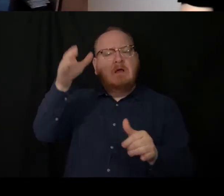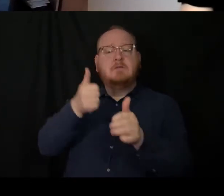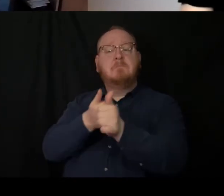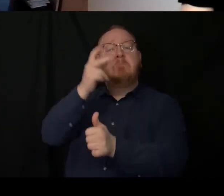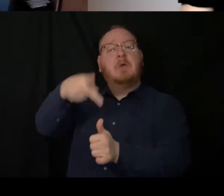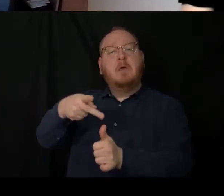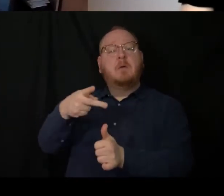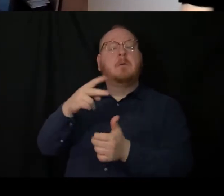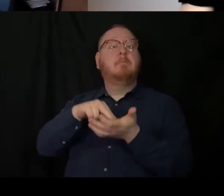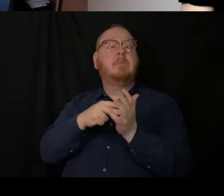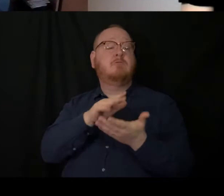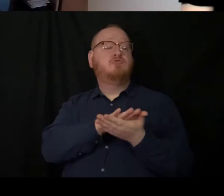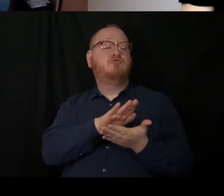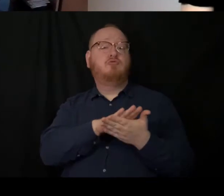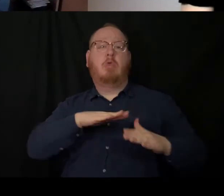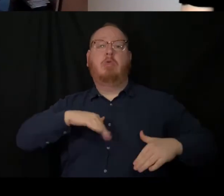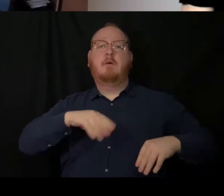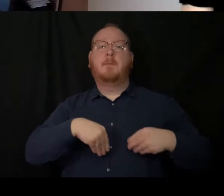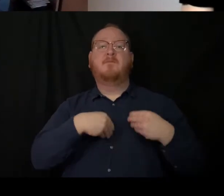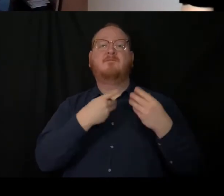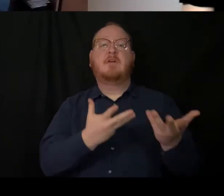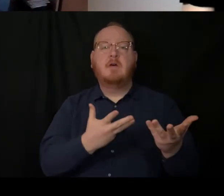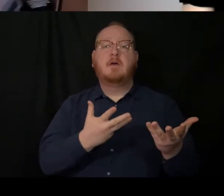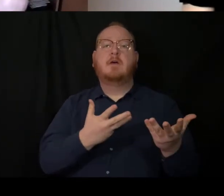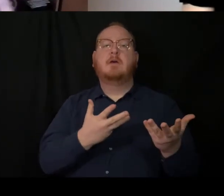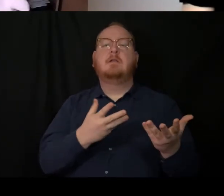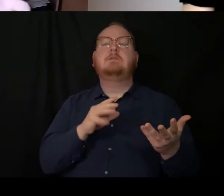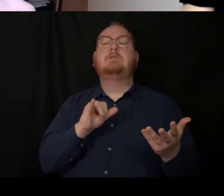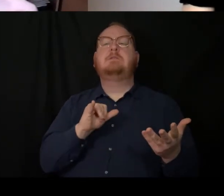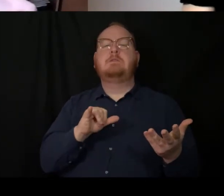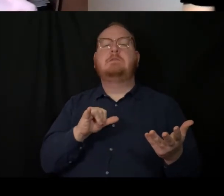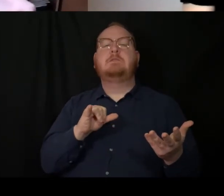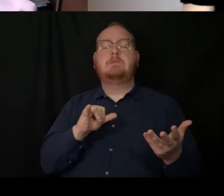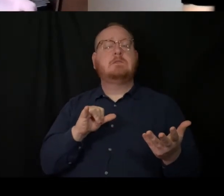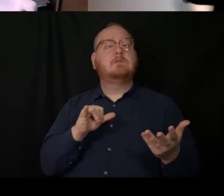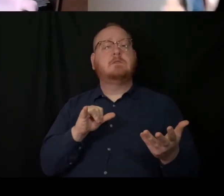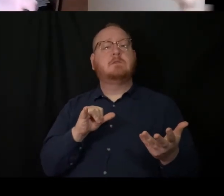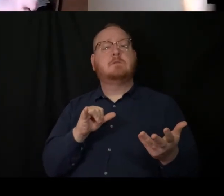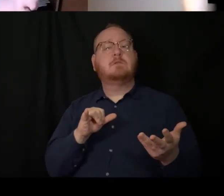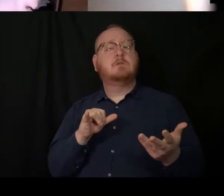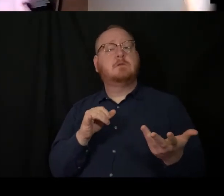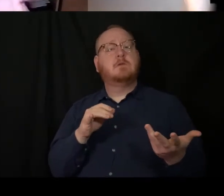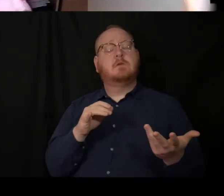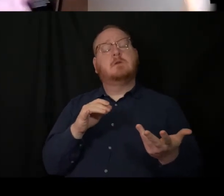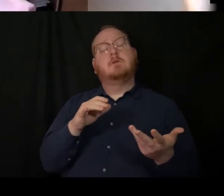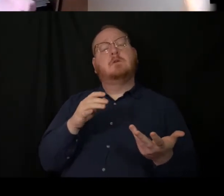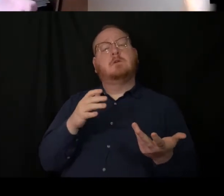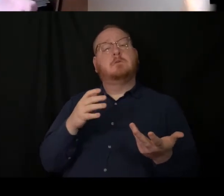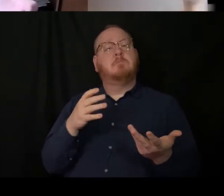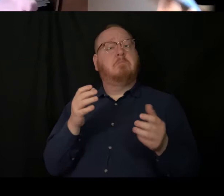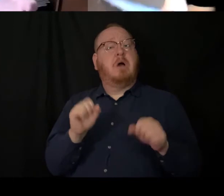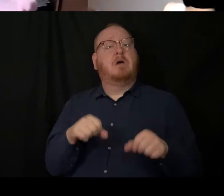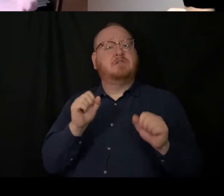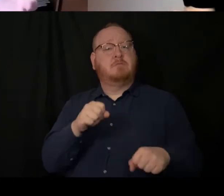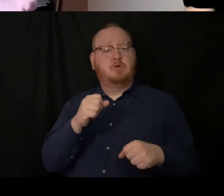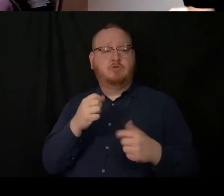provided that the school hasn't provided to your child, your child may be eligible for those